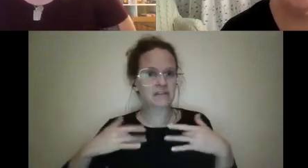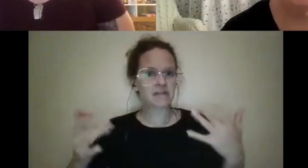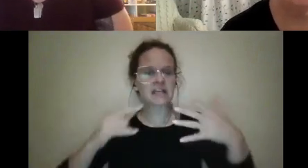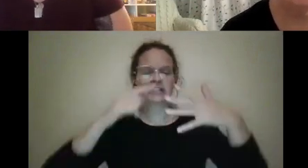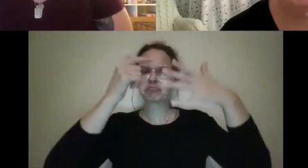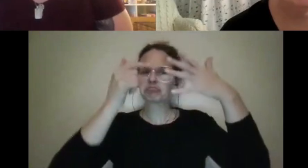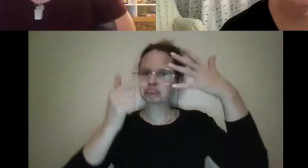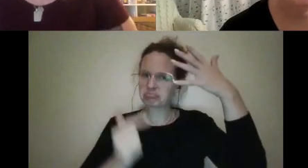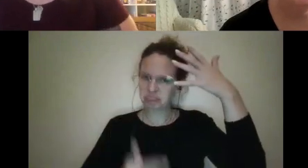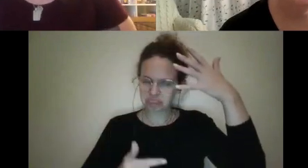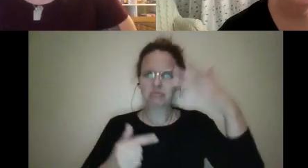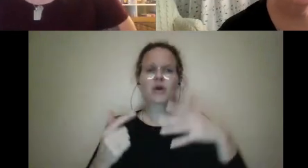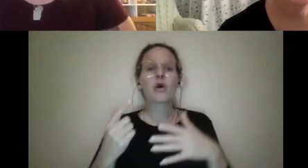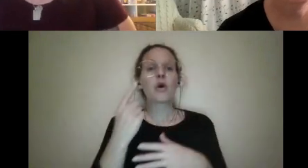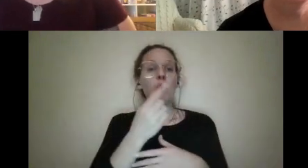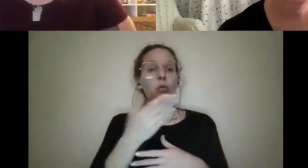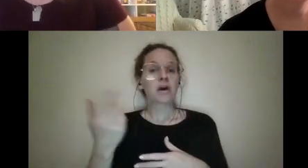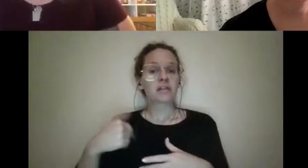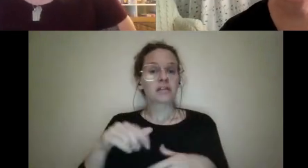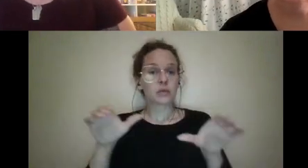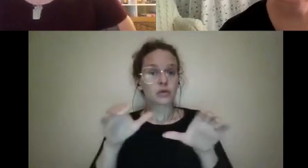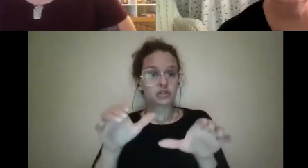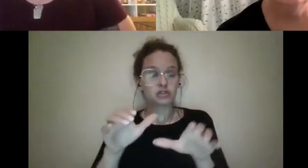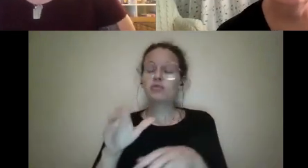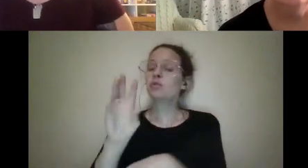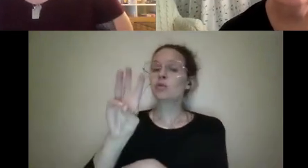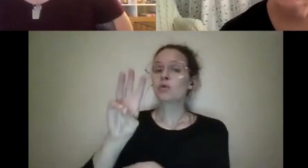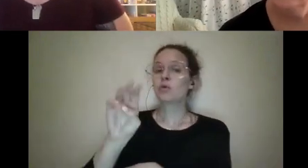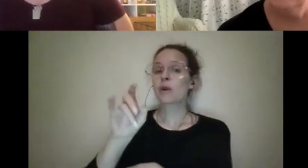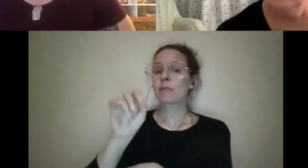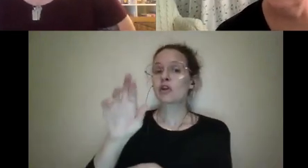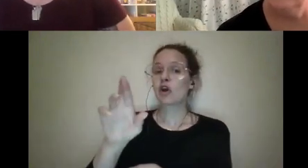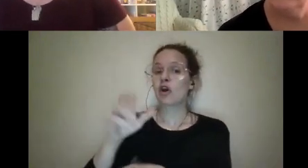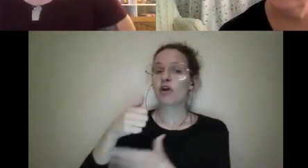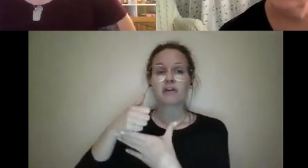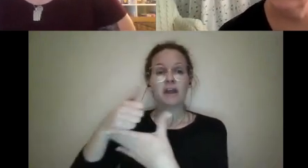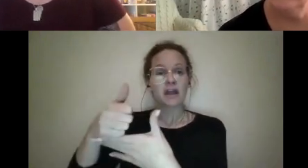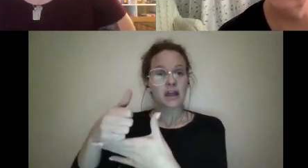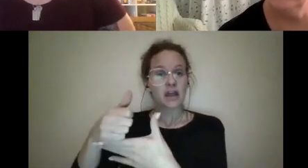One of the things we do is to hold these webinars to help you learn from a Deaf professional about